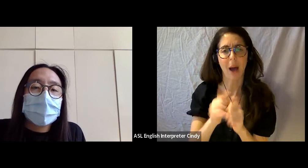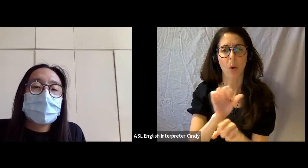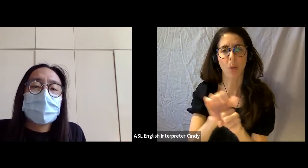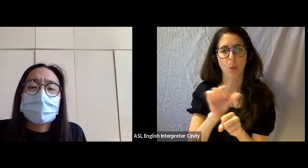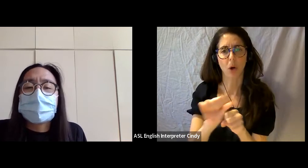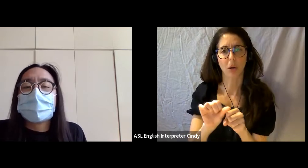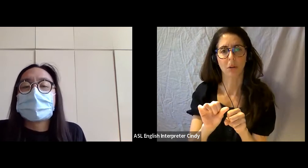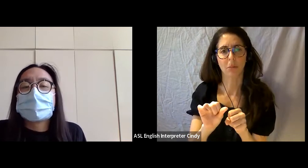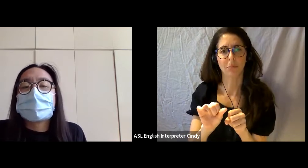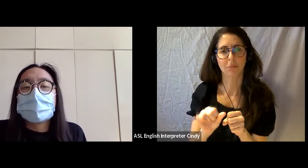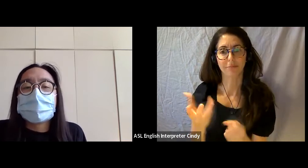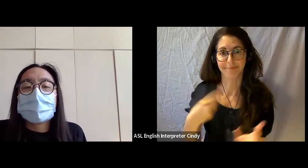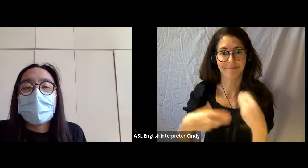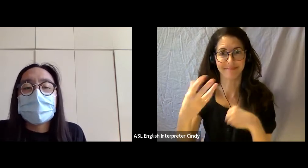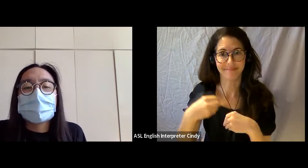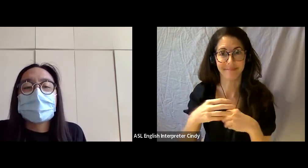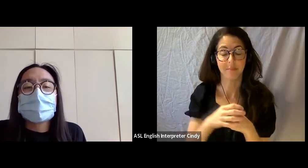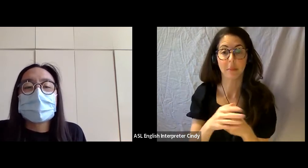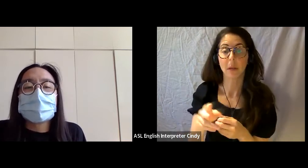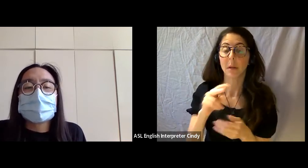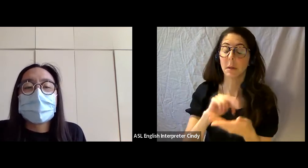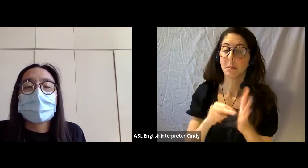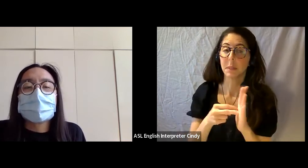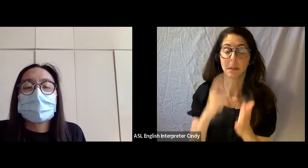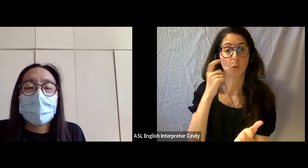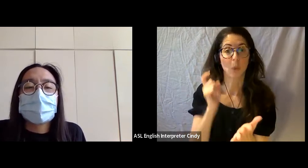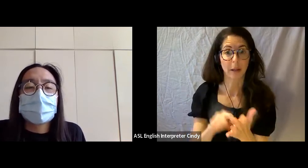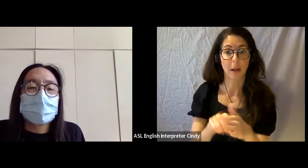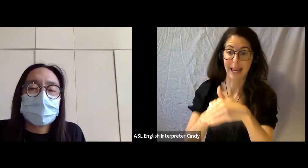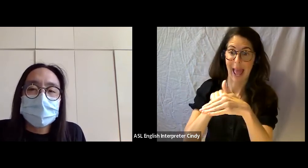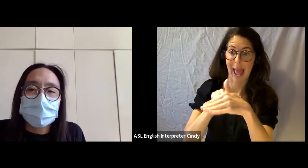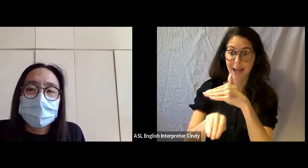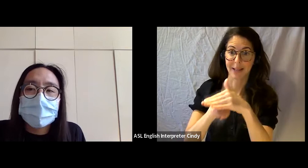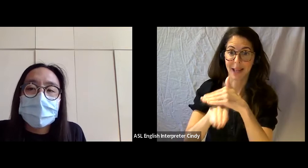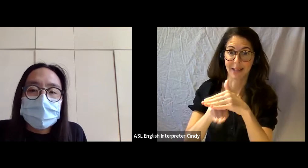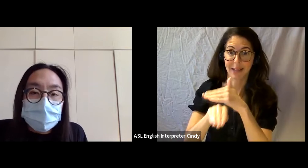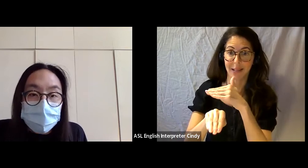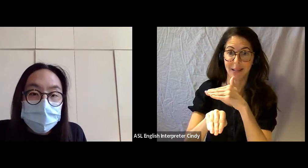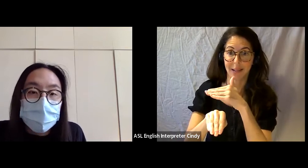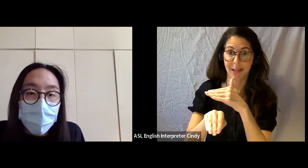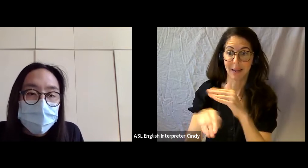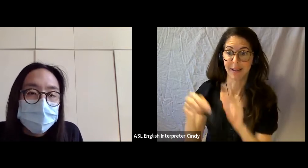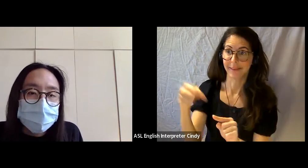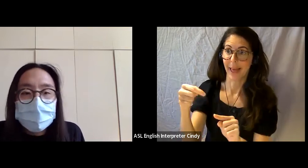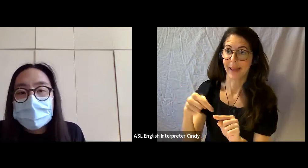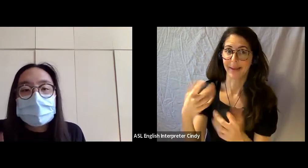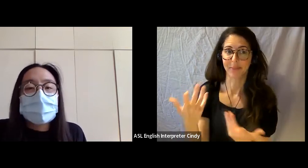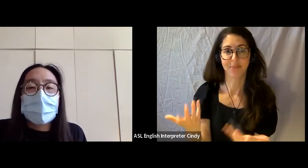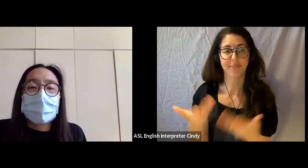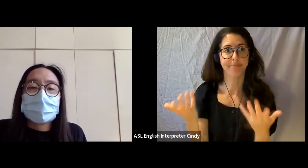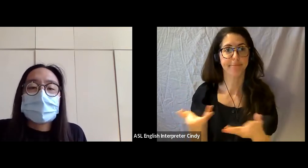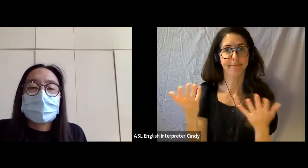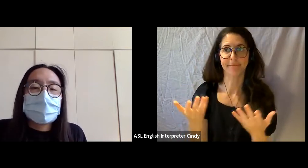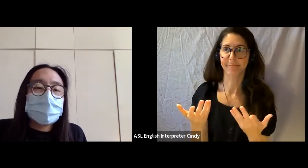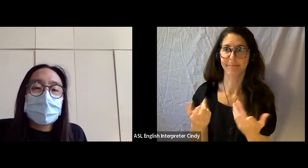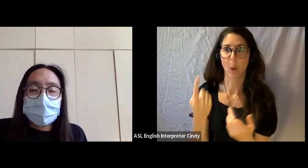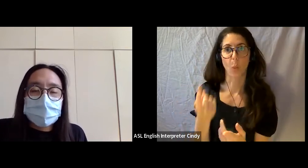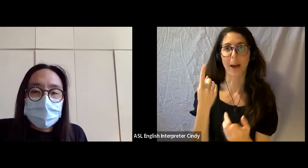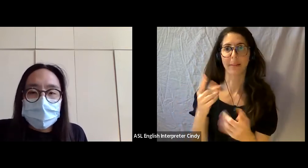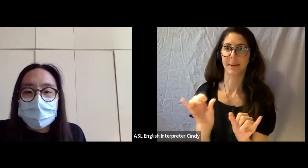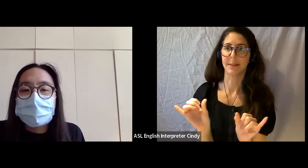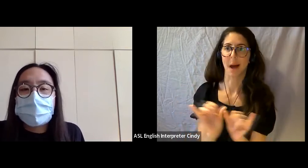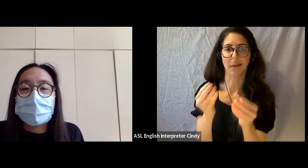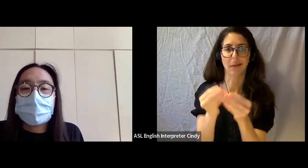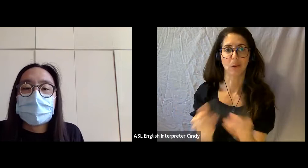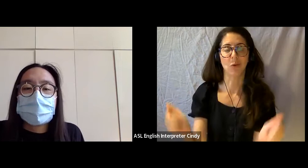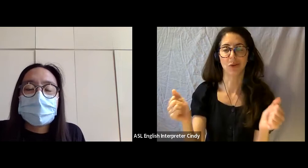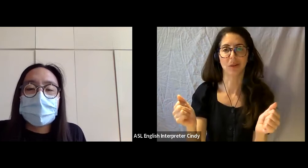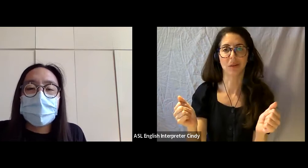Because of this, it inherently recognizes access can’t be treated as this sort of “one-size” solution to so-called fix